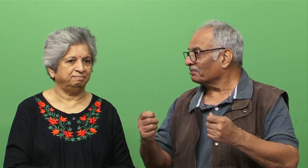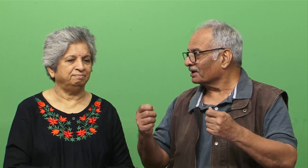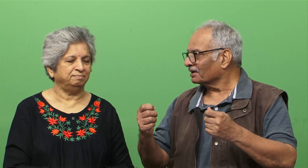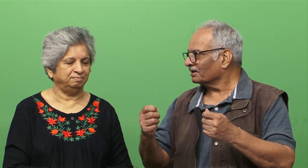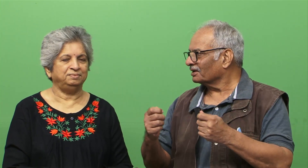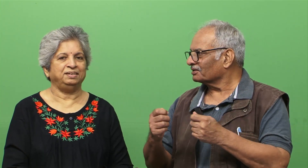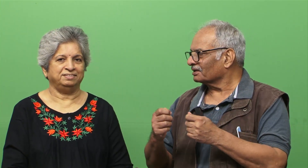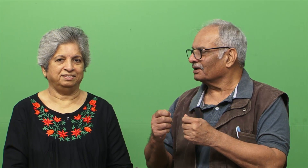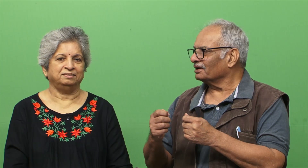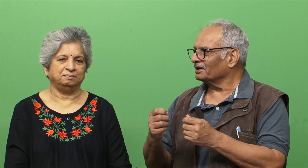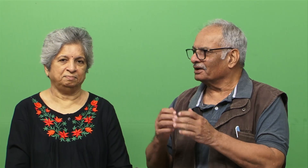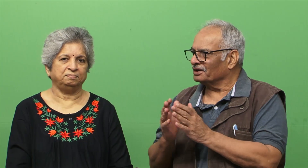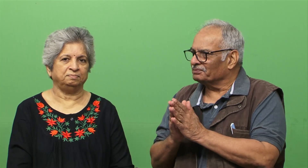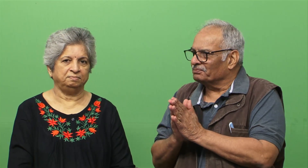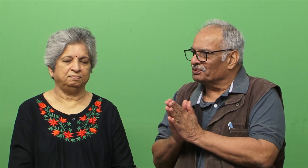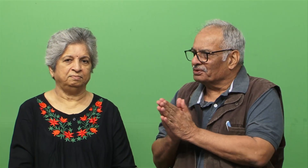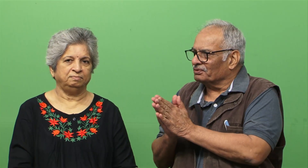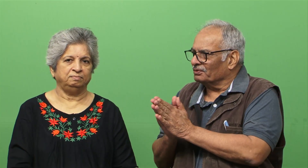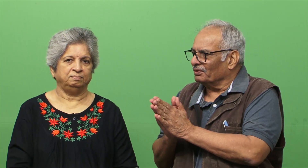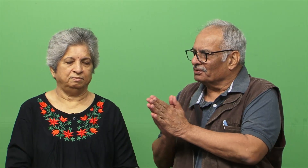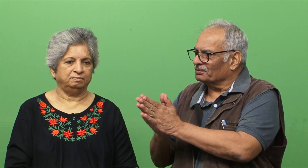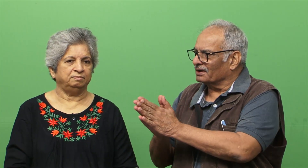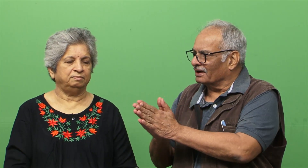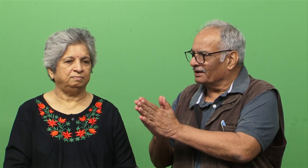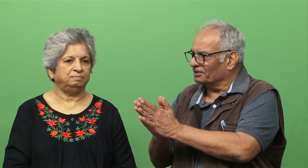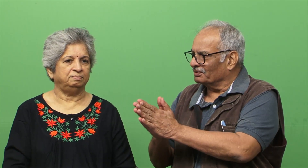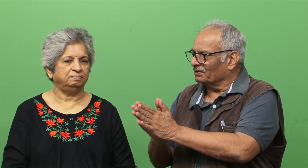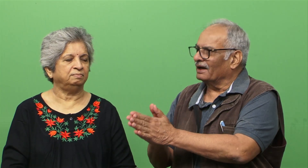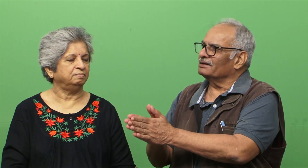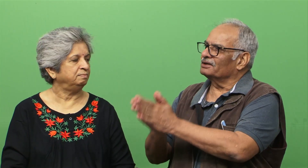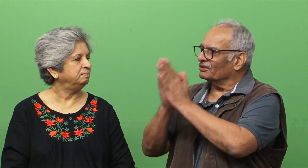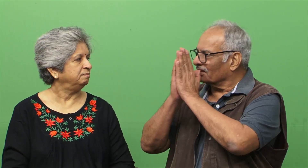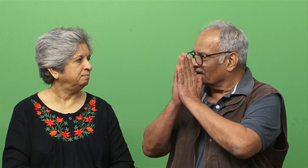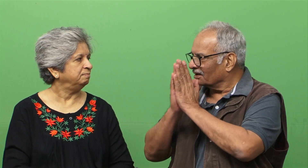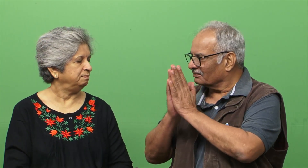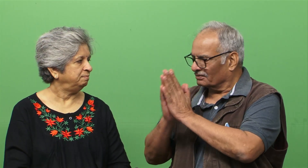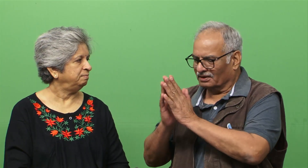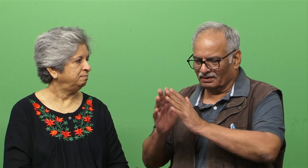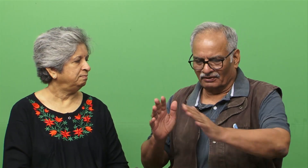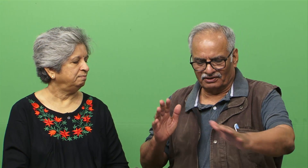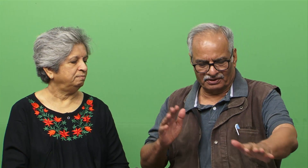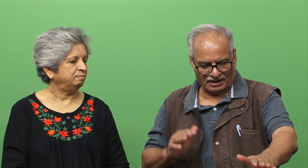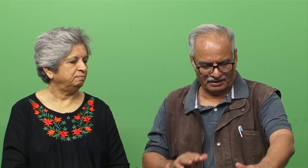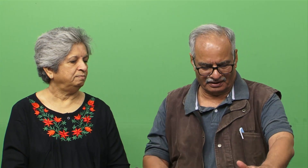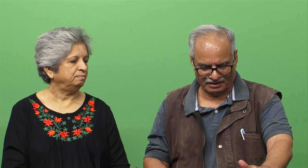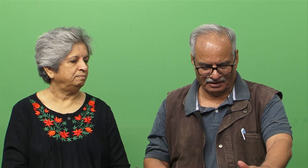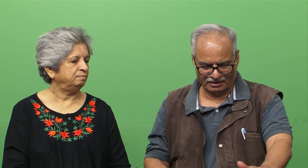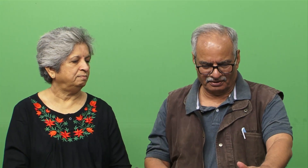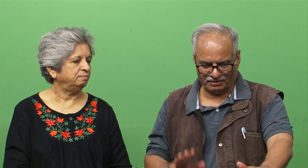happy he's he he he's been put on on to the grade you know as he was earlier when he was healthy so